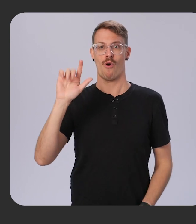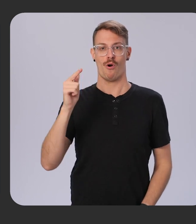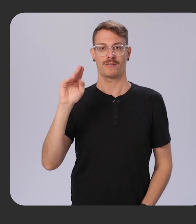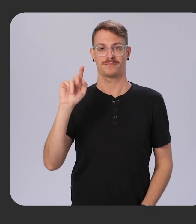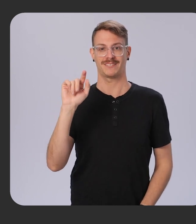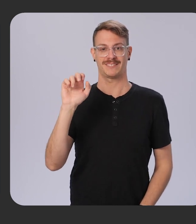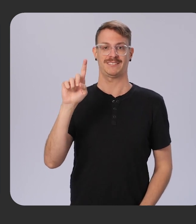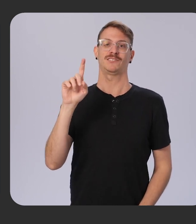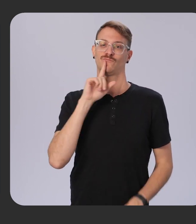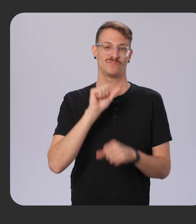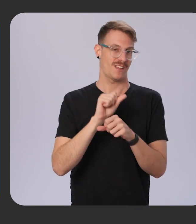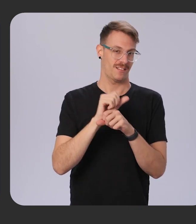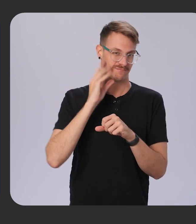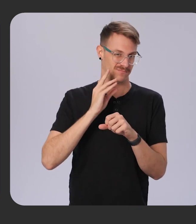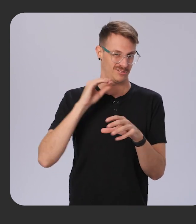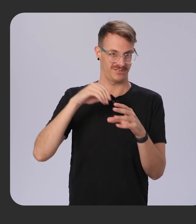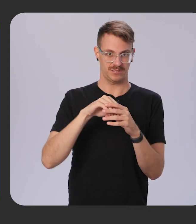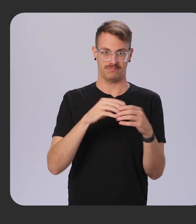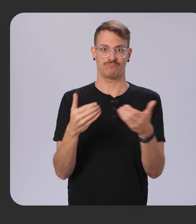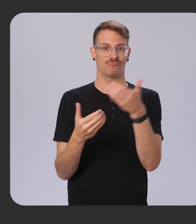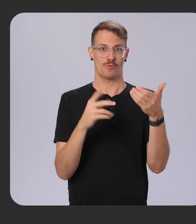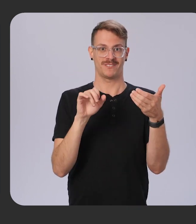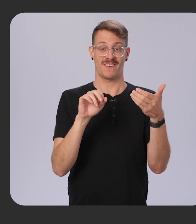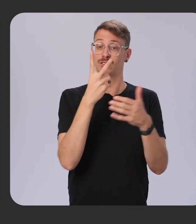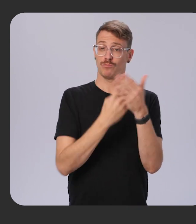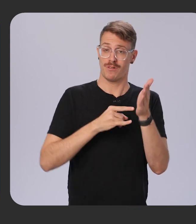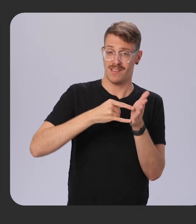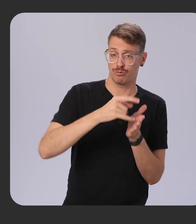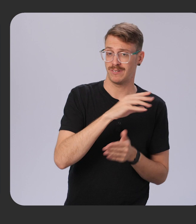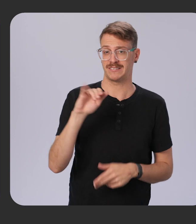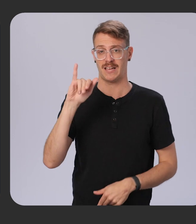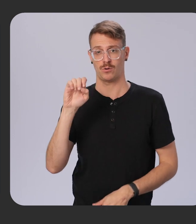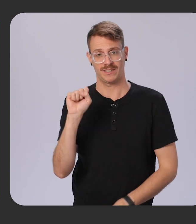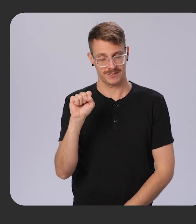experiences on mobile devices for both Android and iOS.